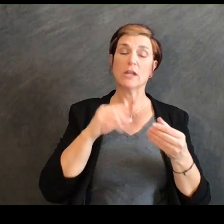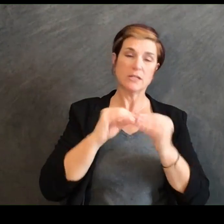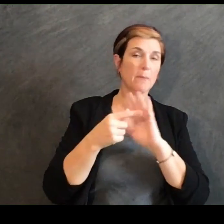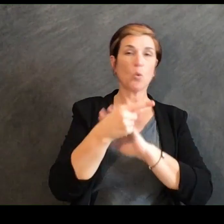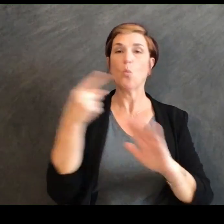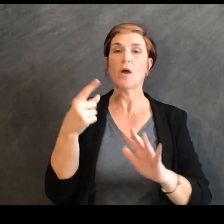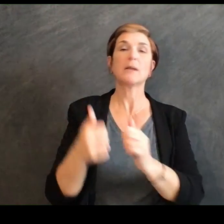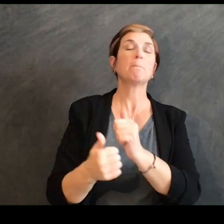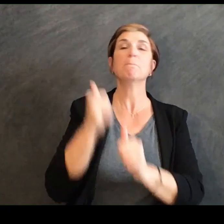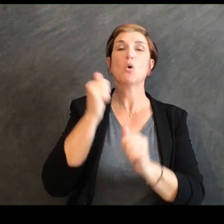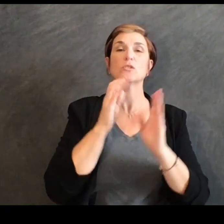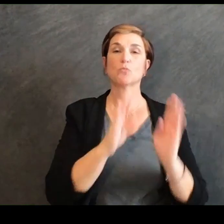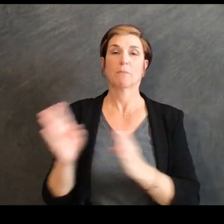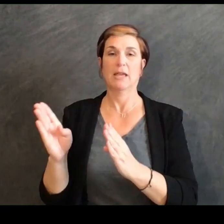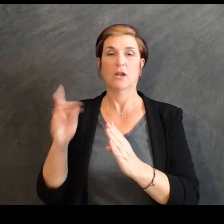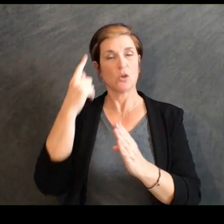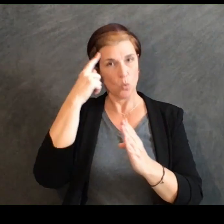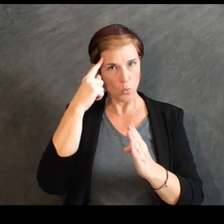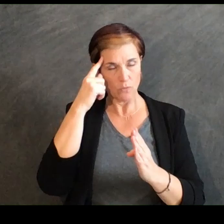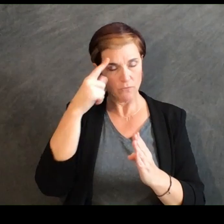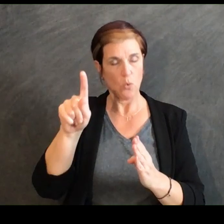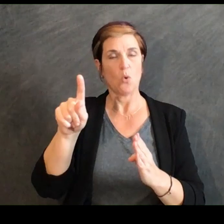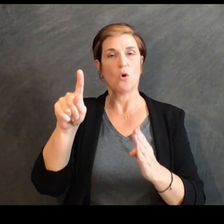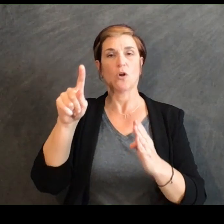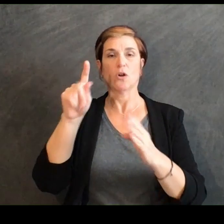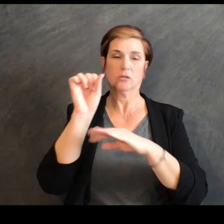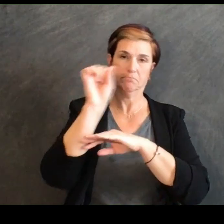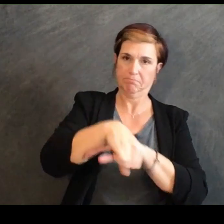this crisis as you know we a rated number one in the world we're also